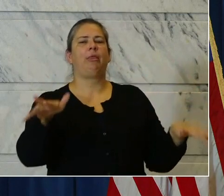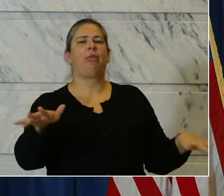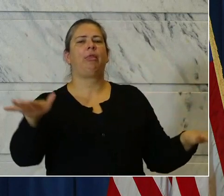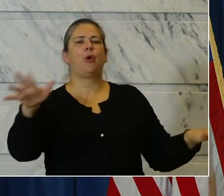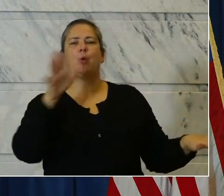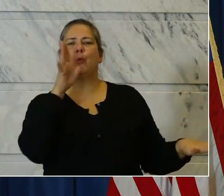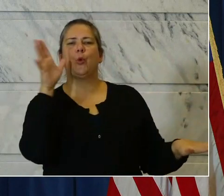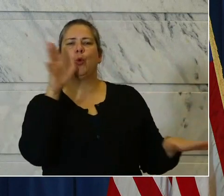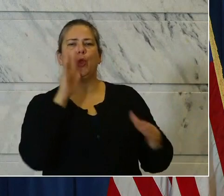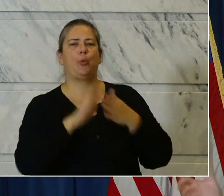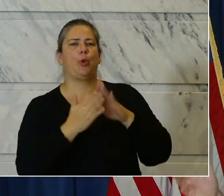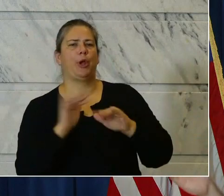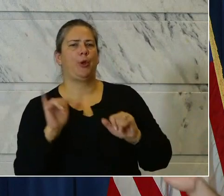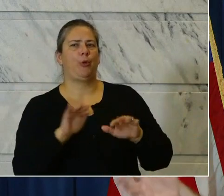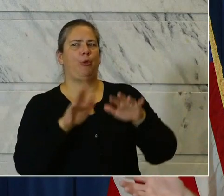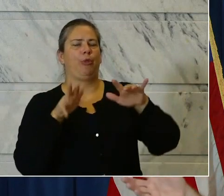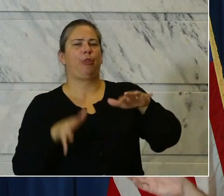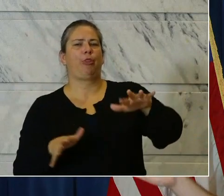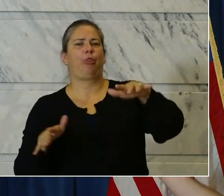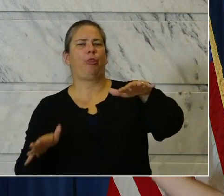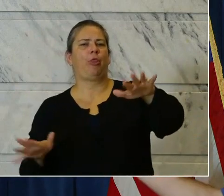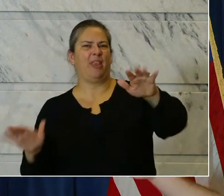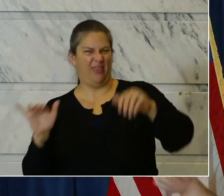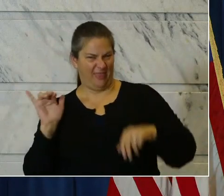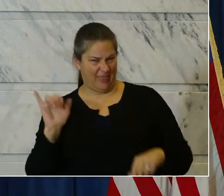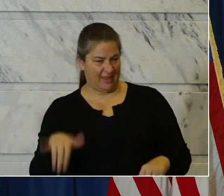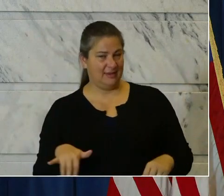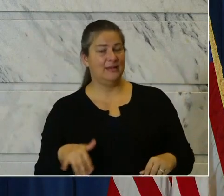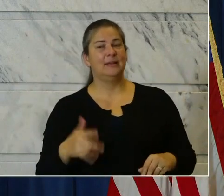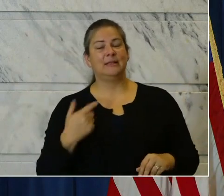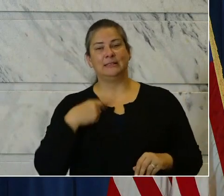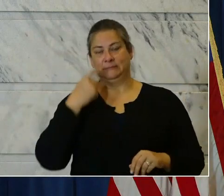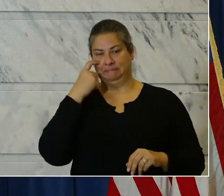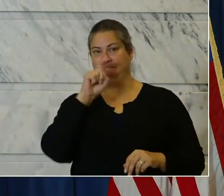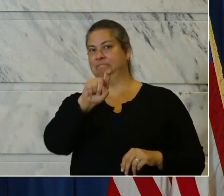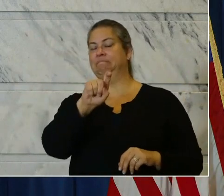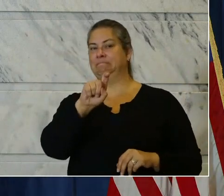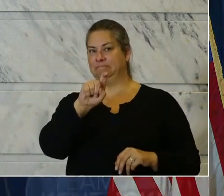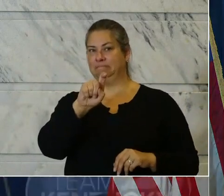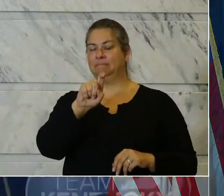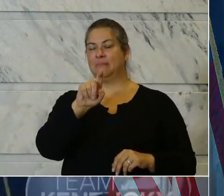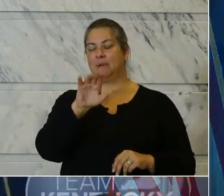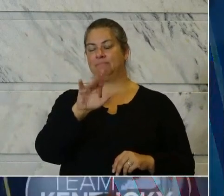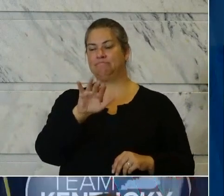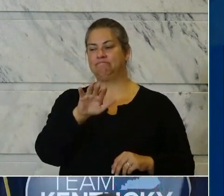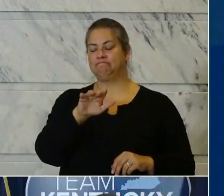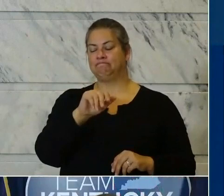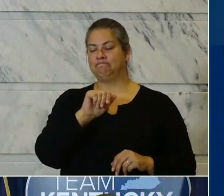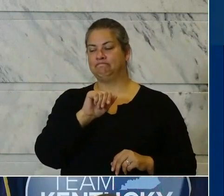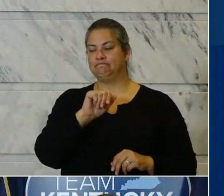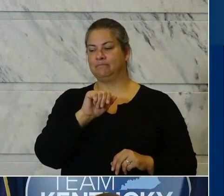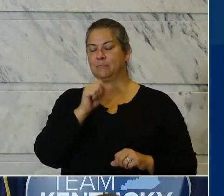IS JUST. MAY CITY ACROSS. IN IN IT IS EVERY. AND IT IS. LIKELY TO HITTING COMMUNITY AS AN URBAN. COMMUNITY I THINK WE'RE